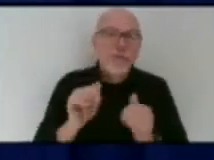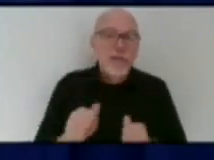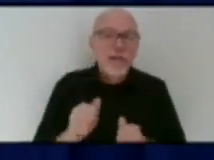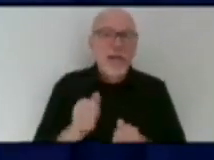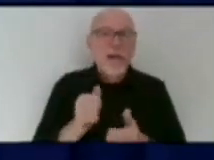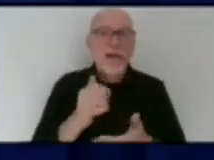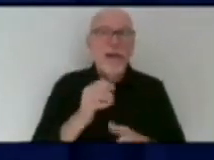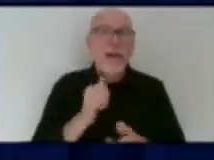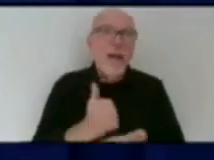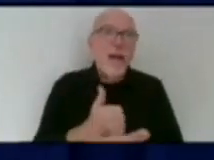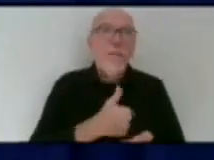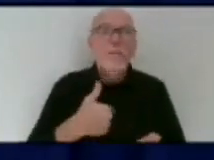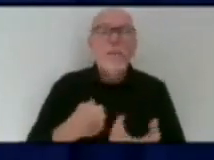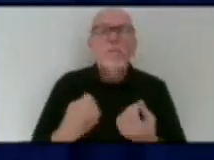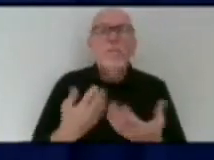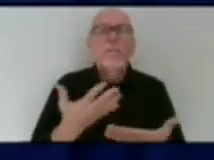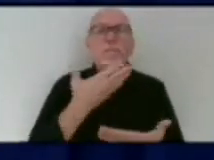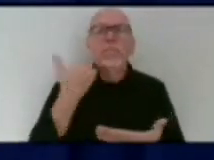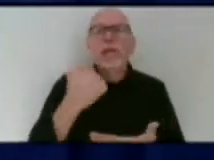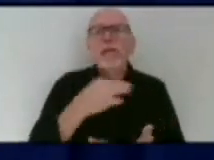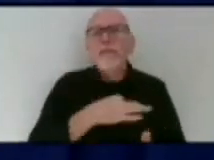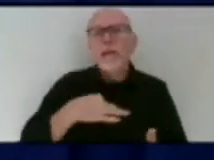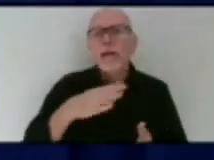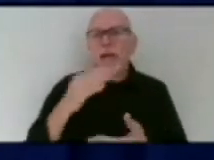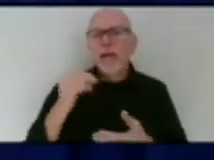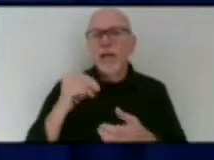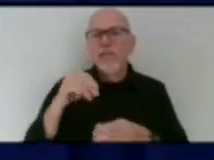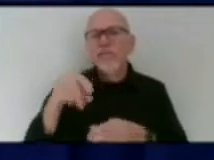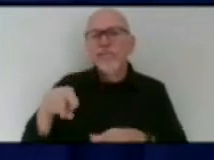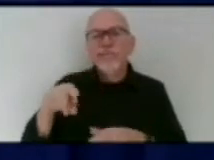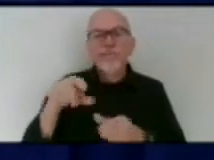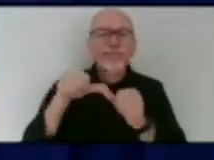provide adequate staffing in long term care facilities and in our hospitals